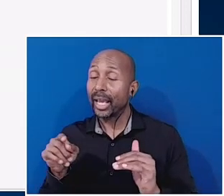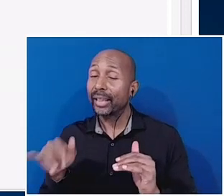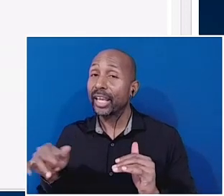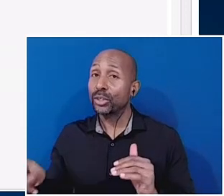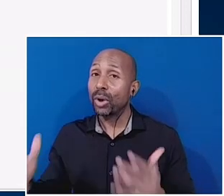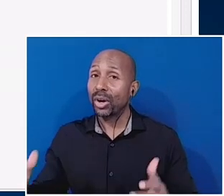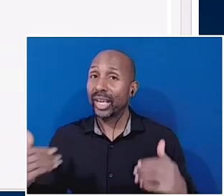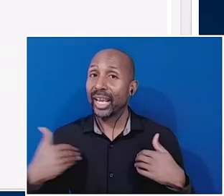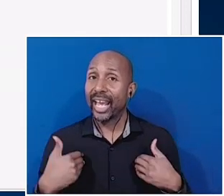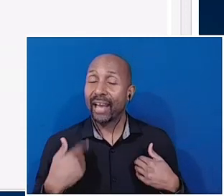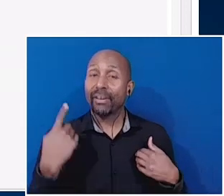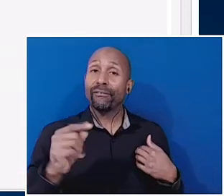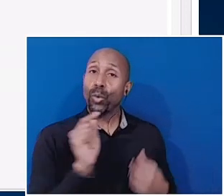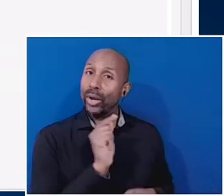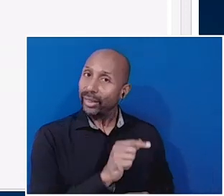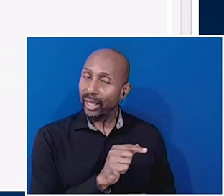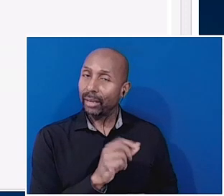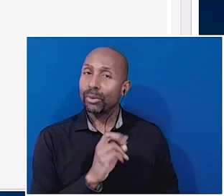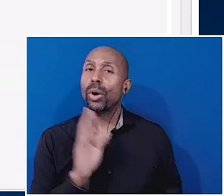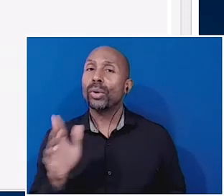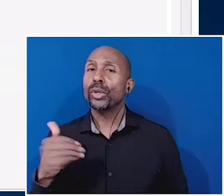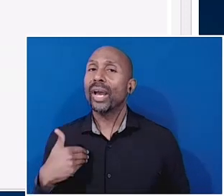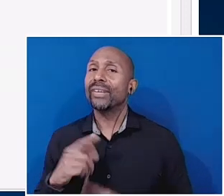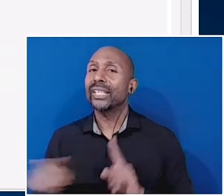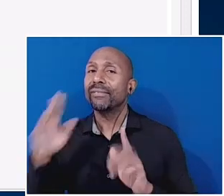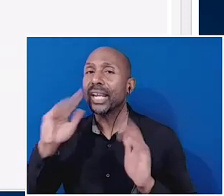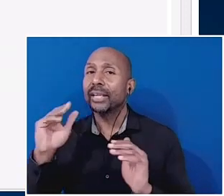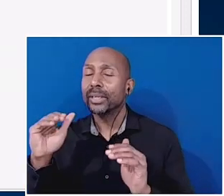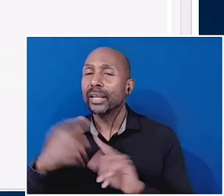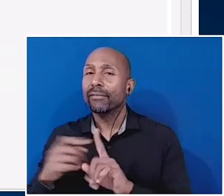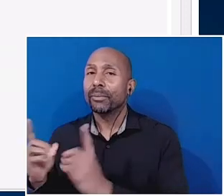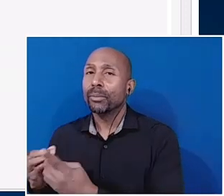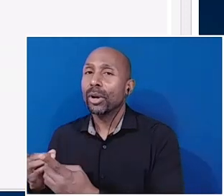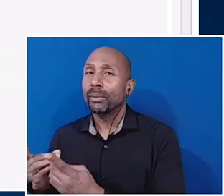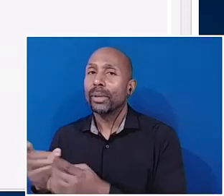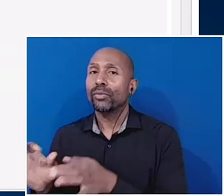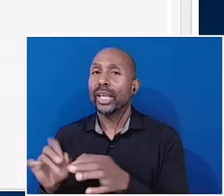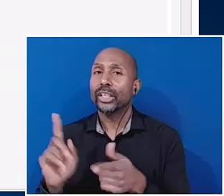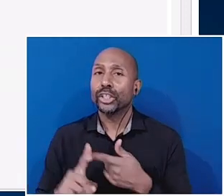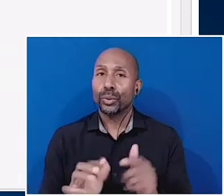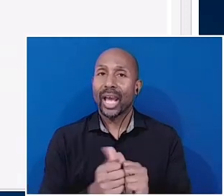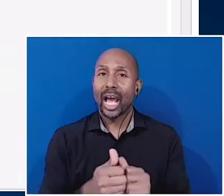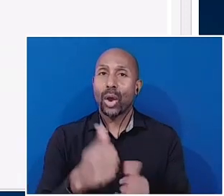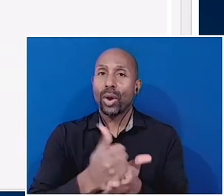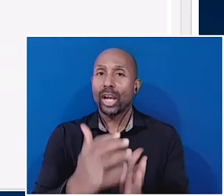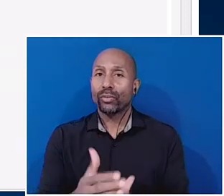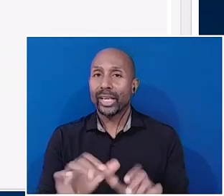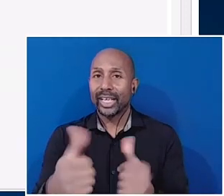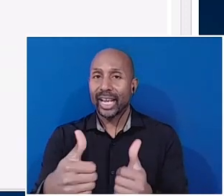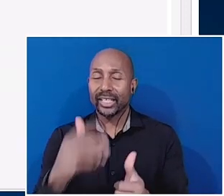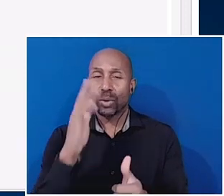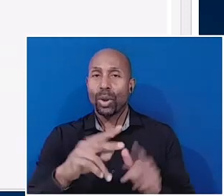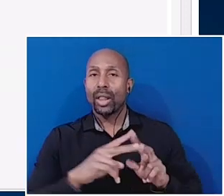Department is proposing in terms of how an accreditor assesses and ensures that the